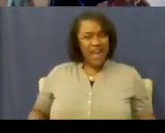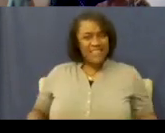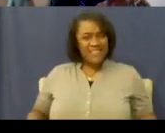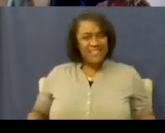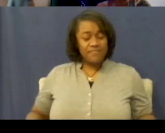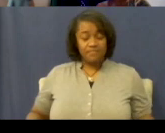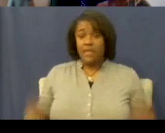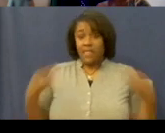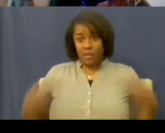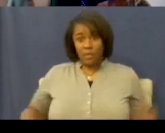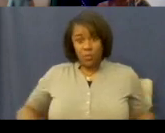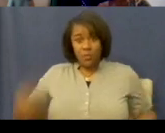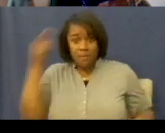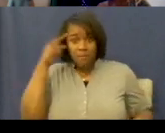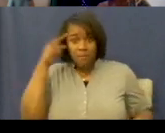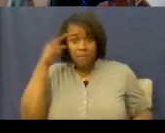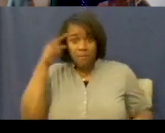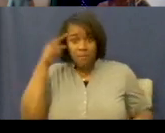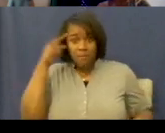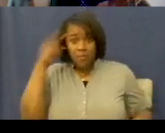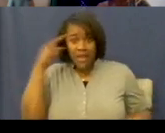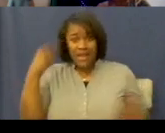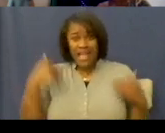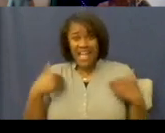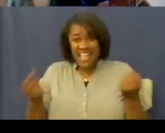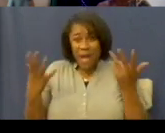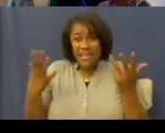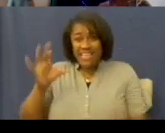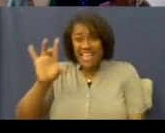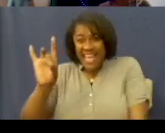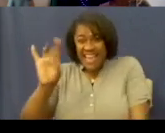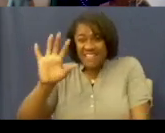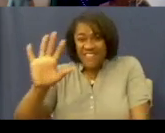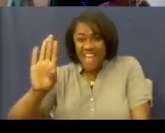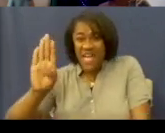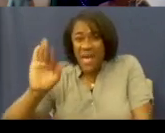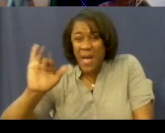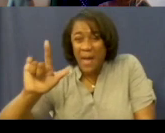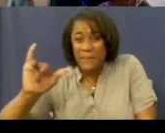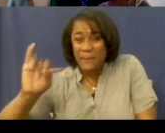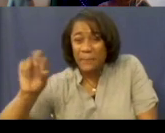has more than 85 billion of these neurons.